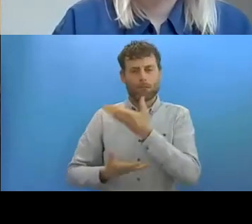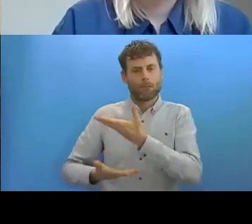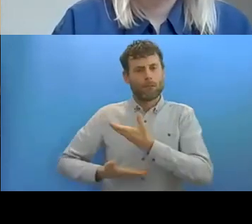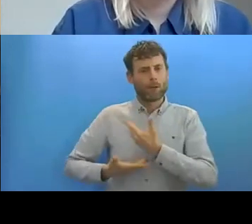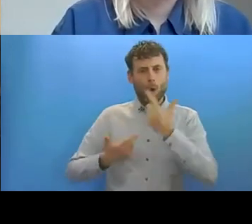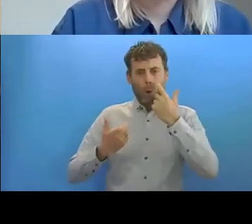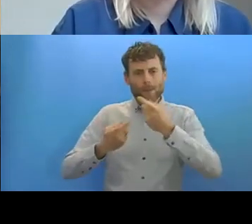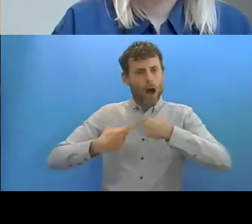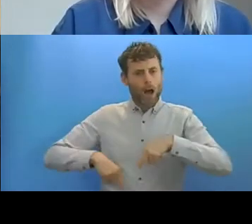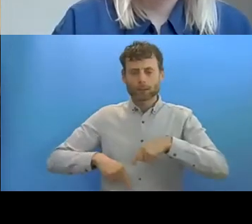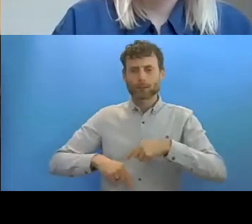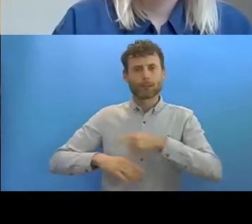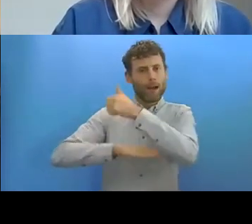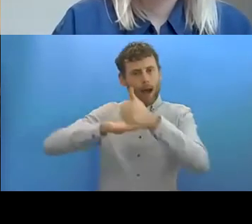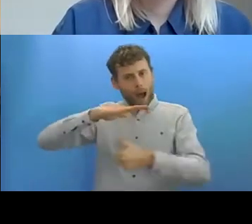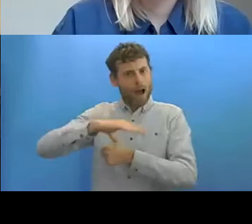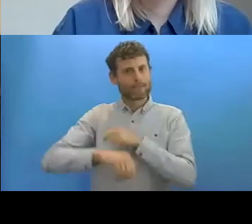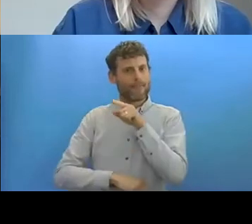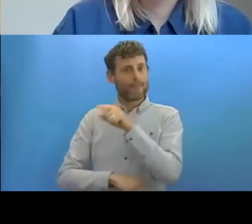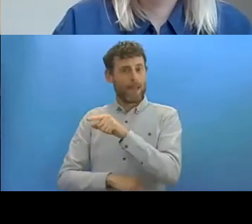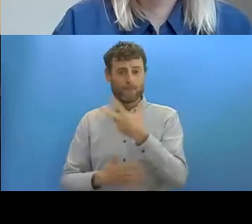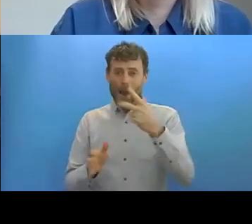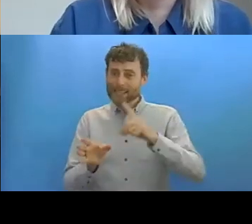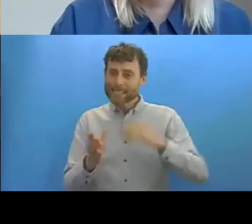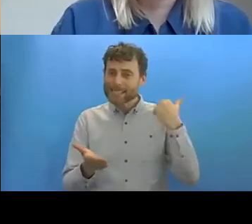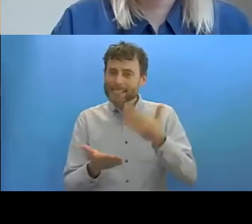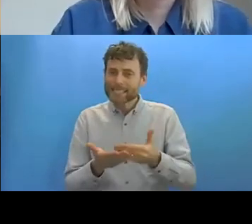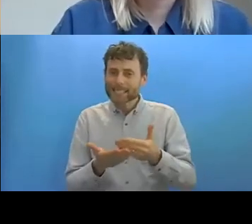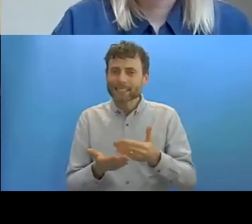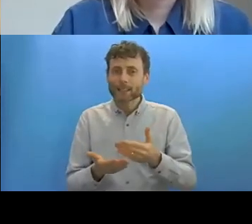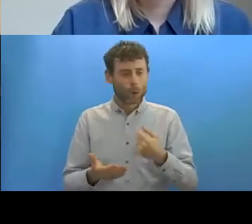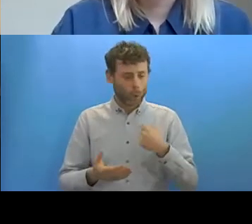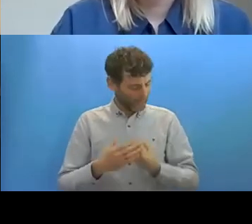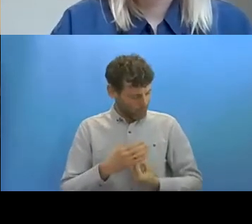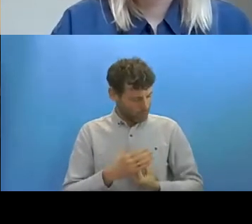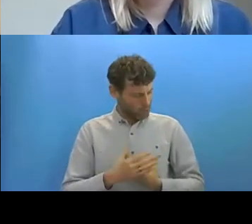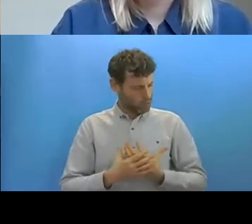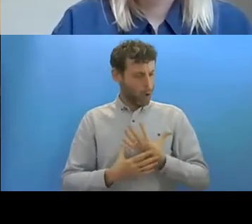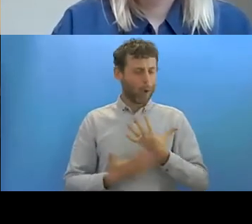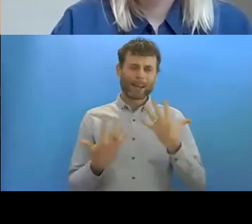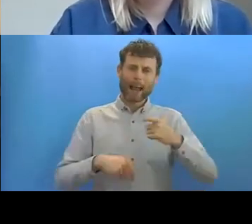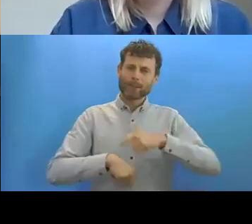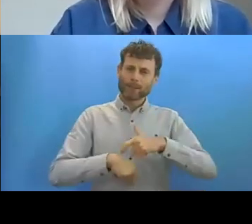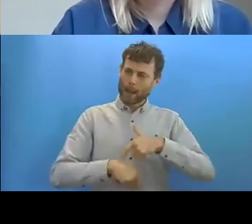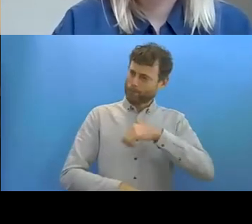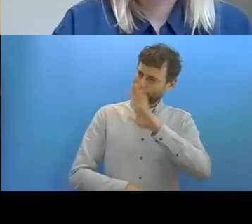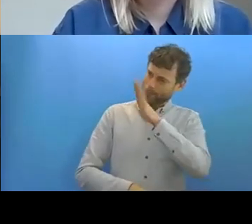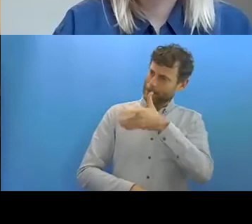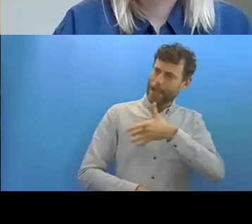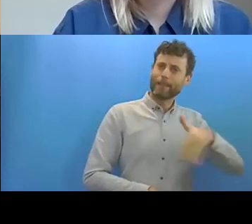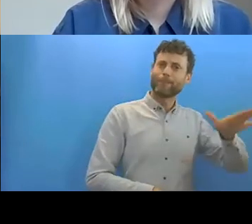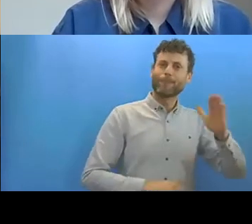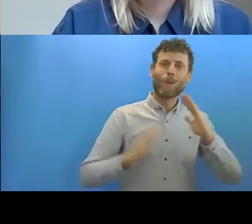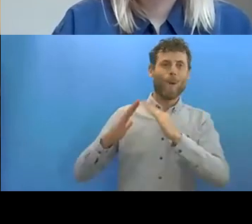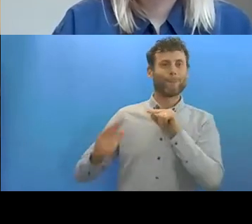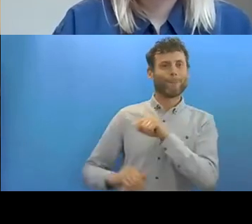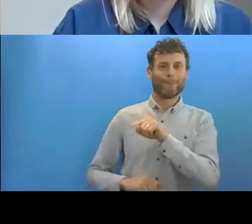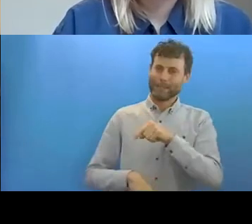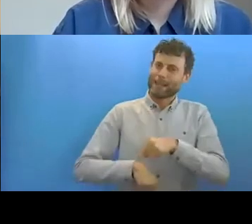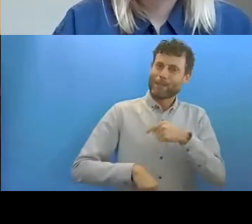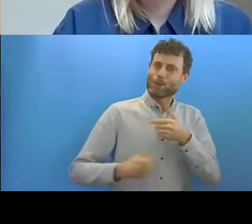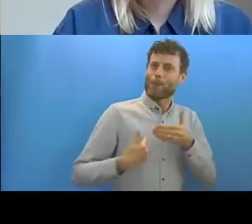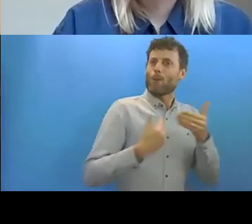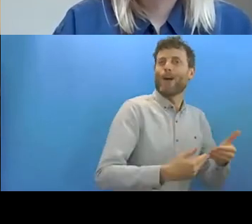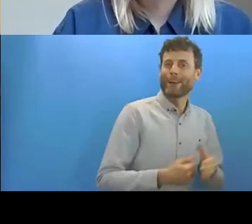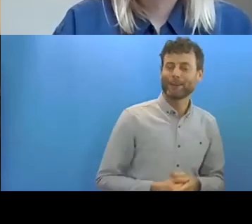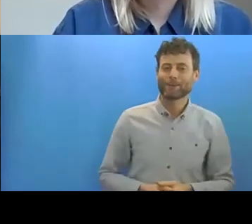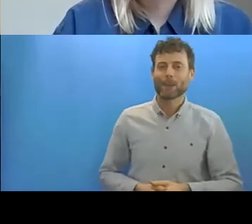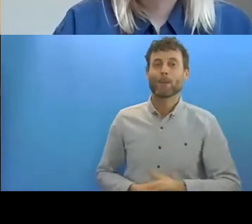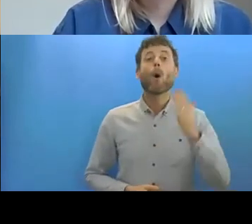We've worked and used their hospitality, they have been brilliant hosts for eight years now but yeah, it's time we grew up and left home, as we kind of see it.